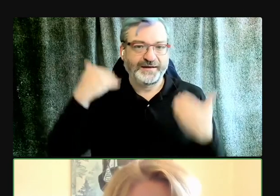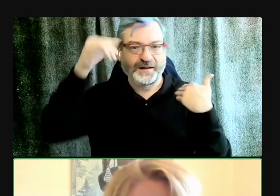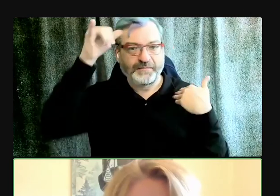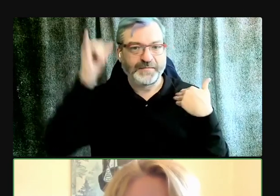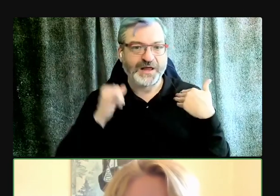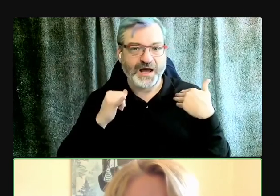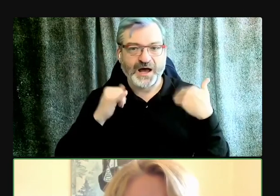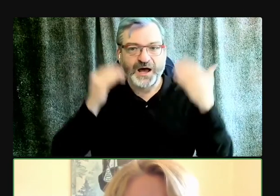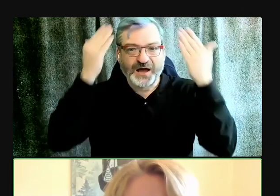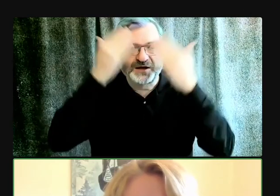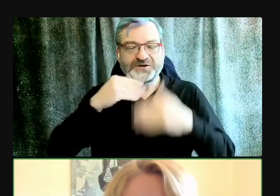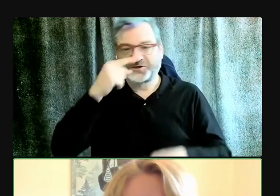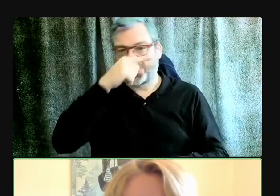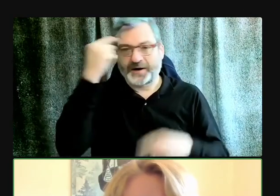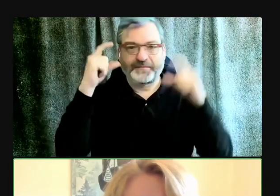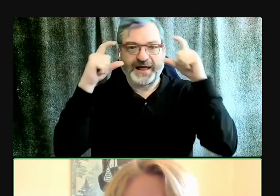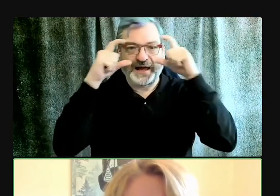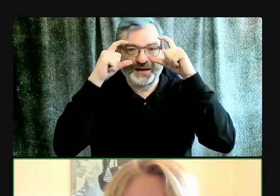I'm sitting in my dining room in front